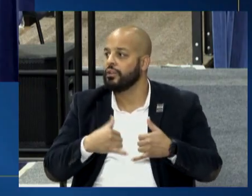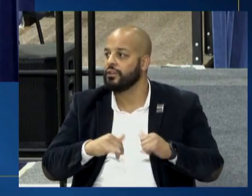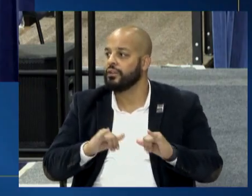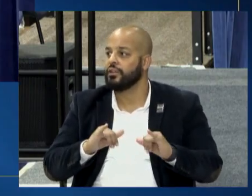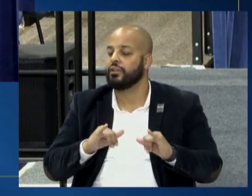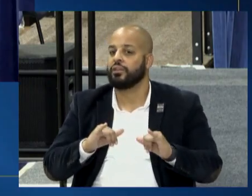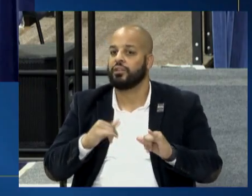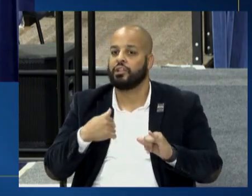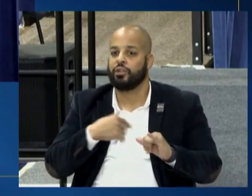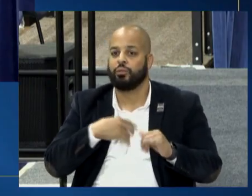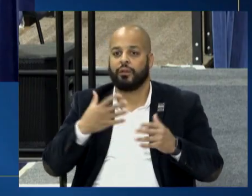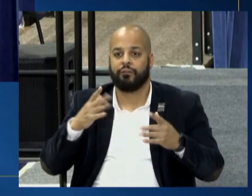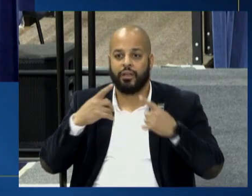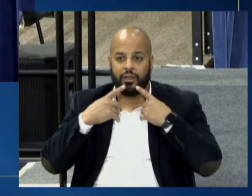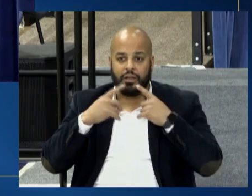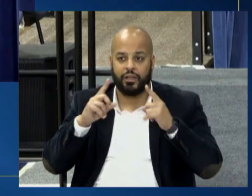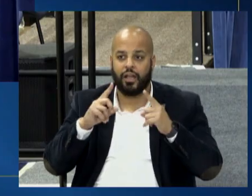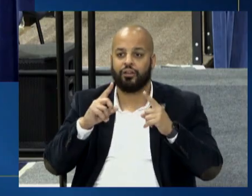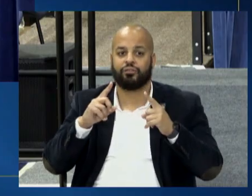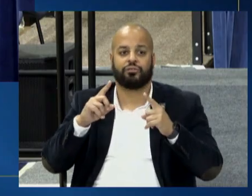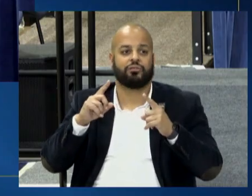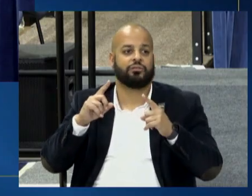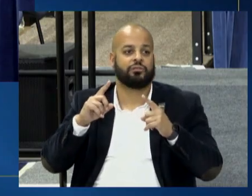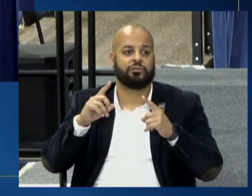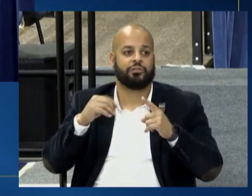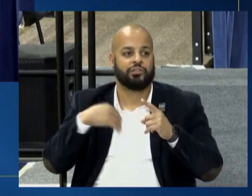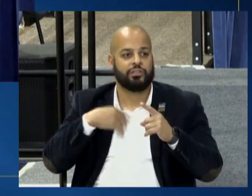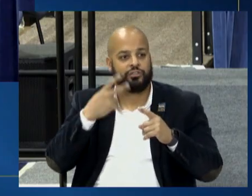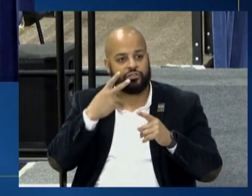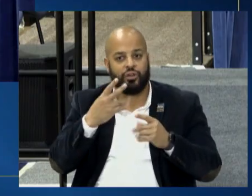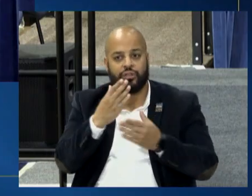announced publicly and we've sought some additional input from the broader community,